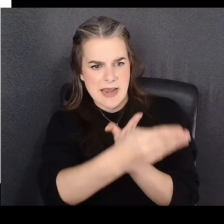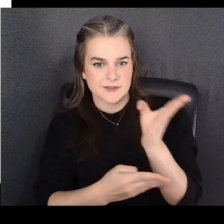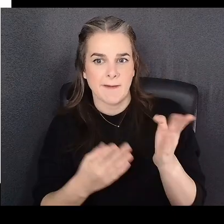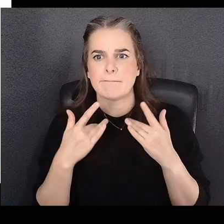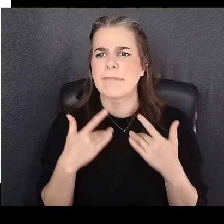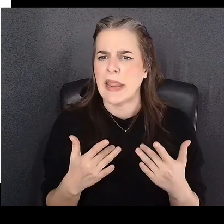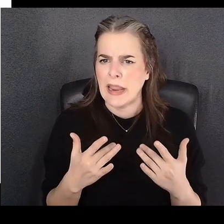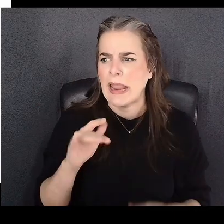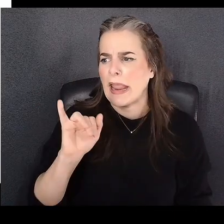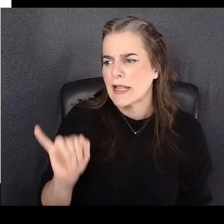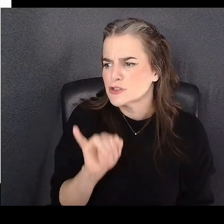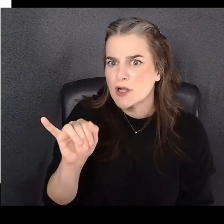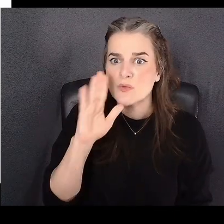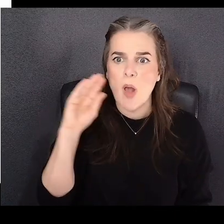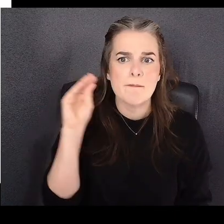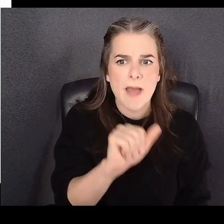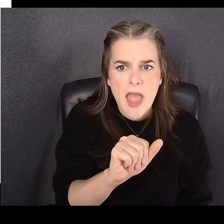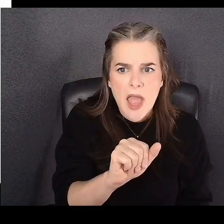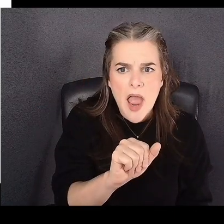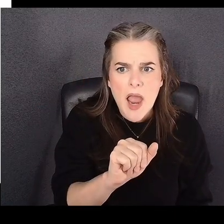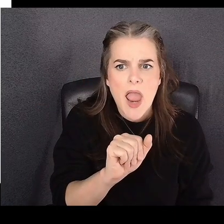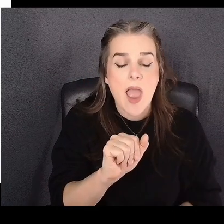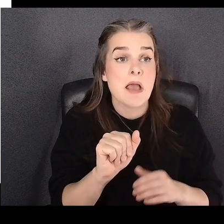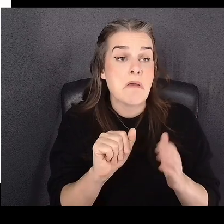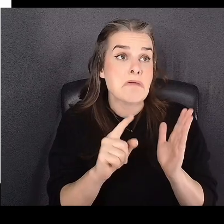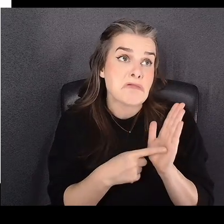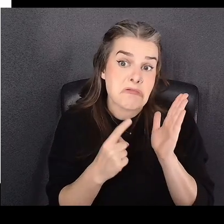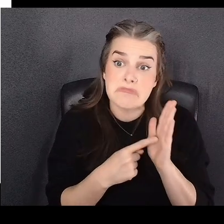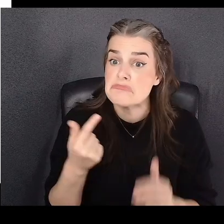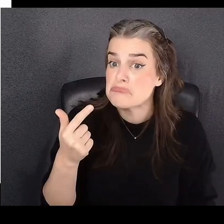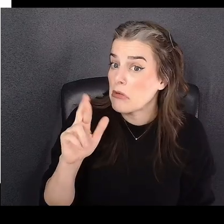Or if we have grants, we will purchase all of those for them.